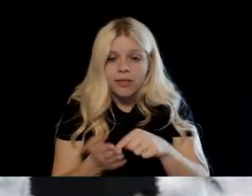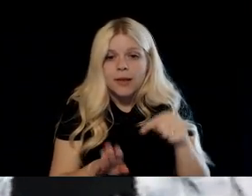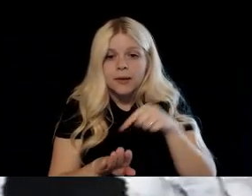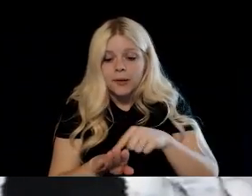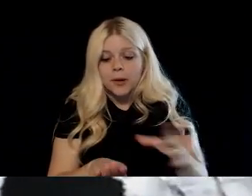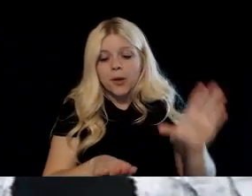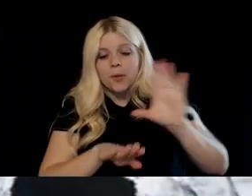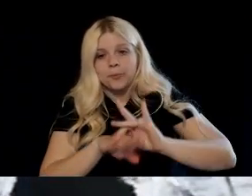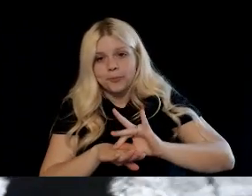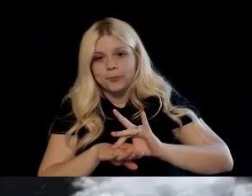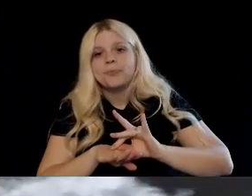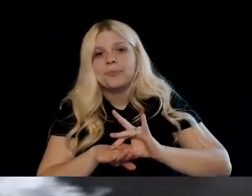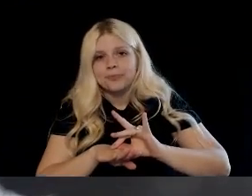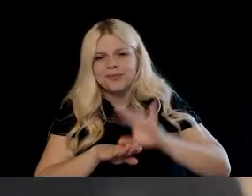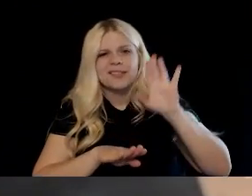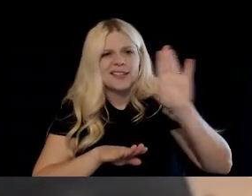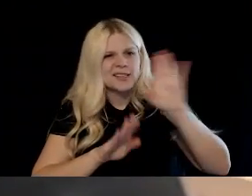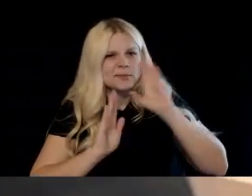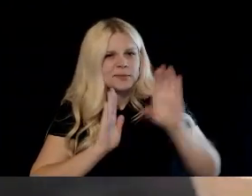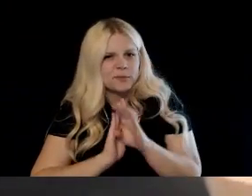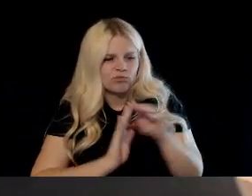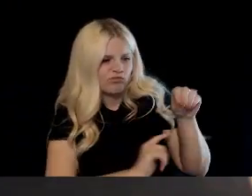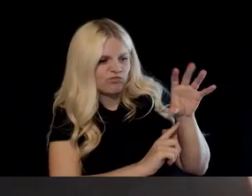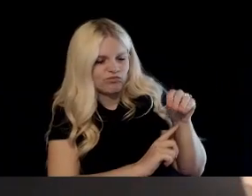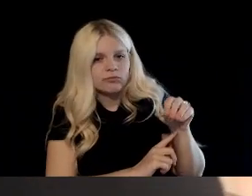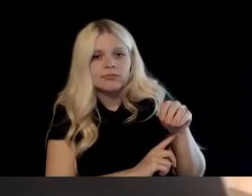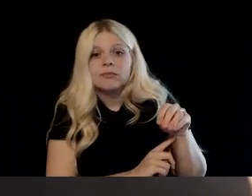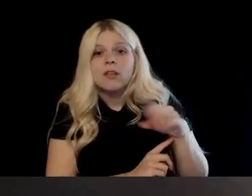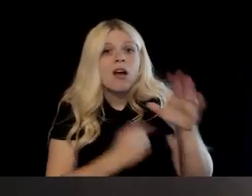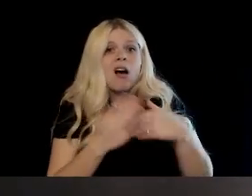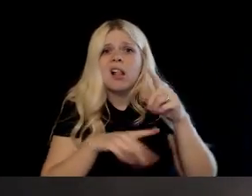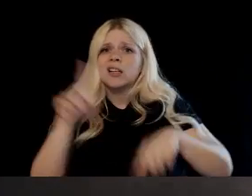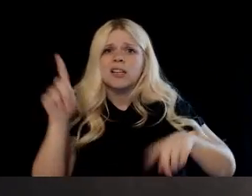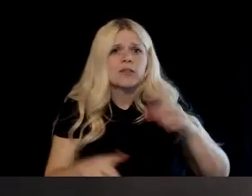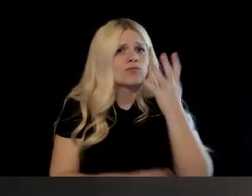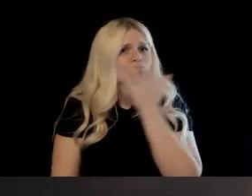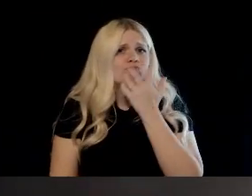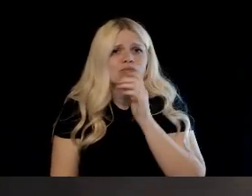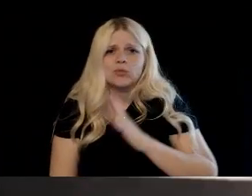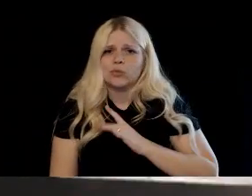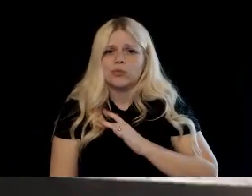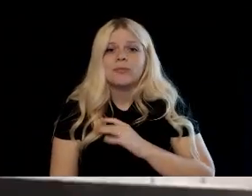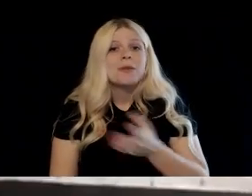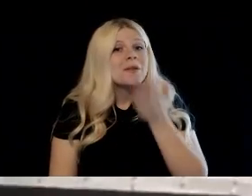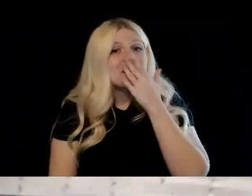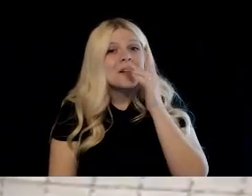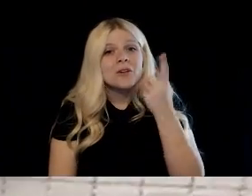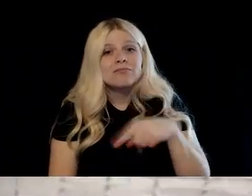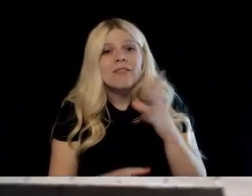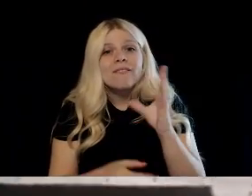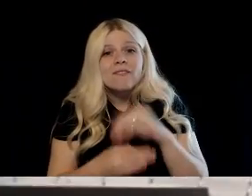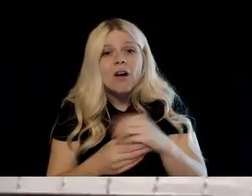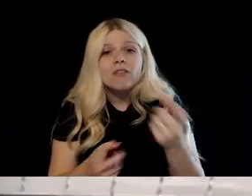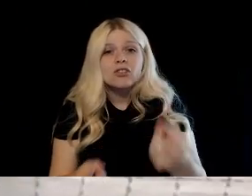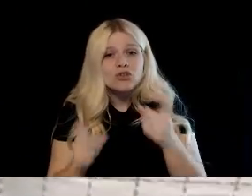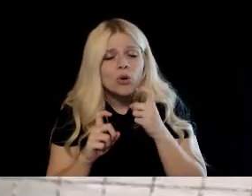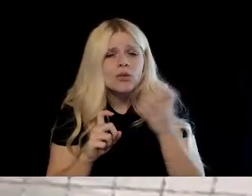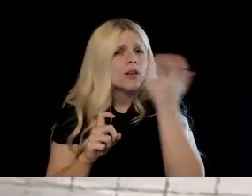There are no two that are the same. So thank you for those of you who've donated here on the Facebook page, we're gonna do more animal art. Don't forget to